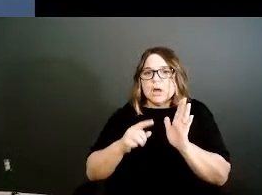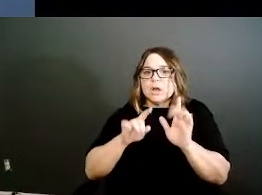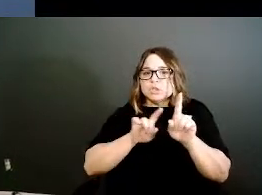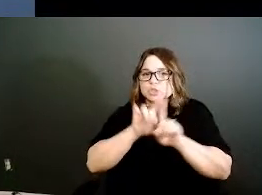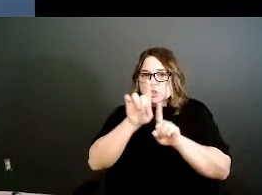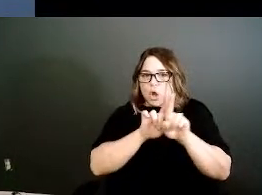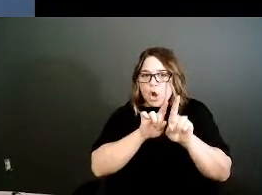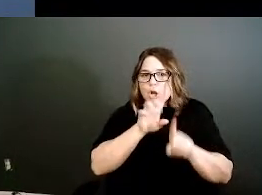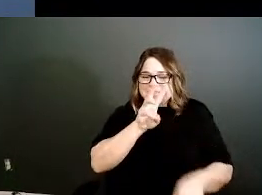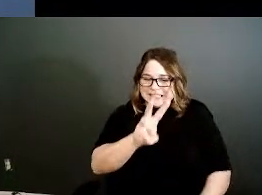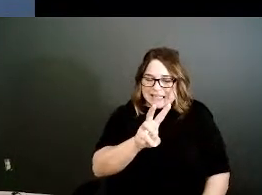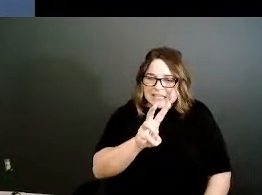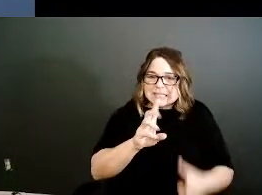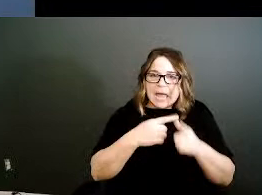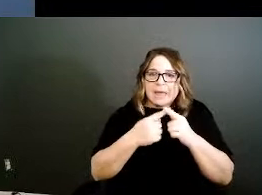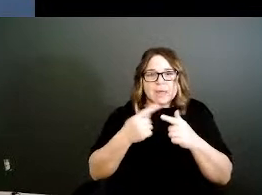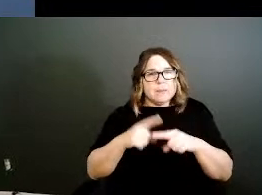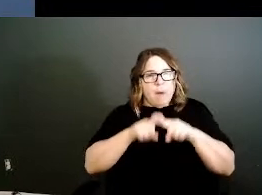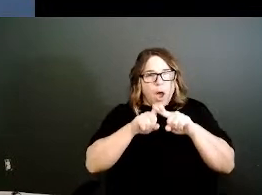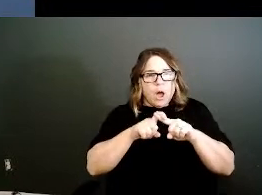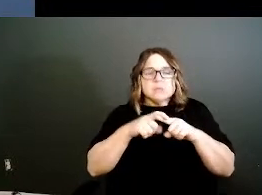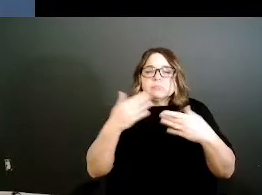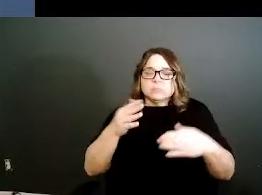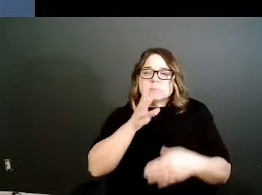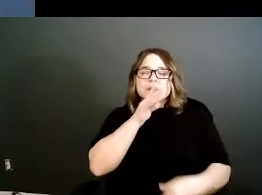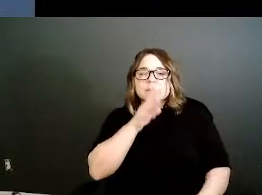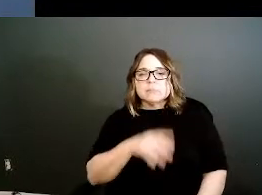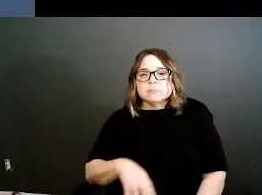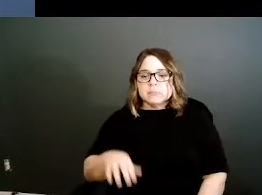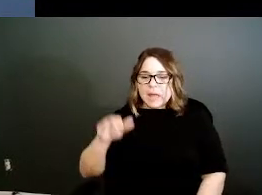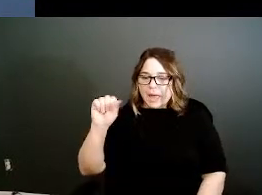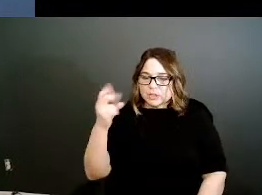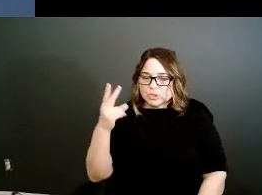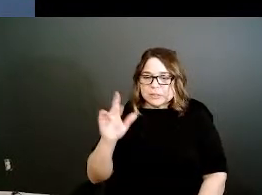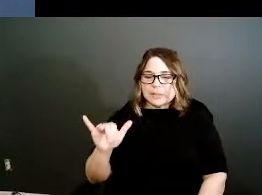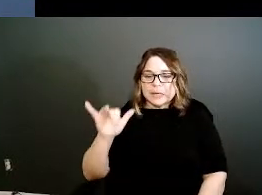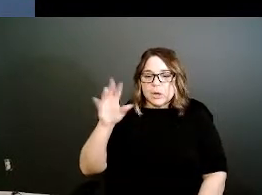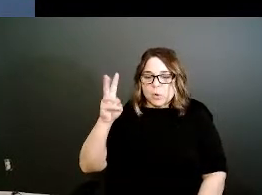. ≫ HELLO. MY NAME IS ASHLEY WORTH PATRICK.